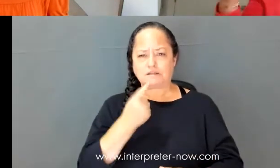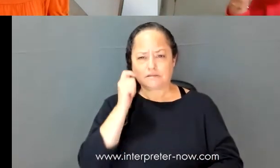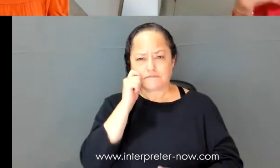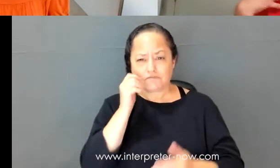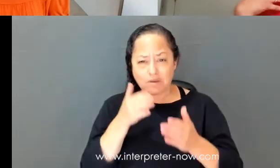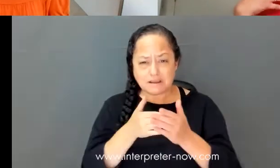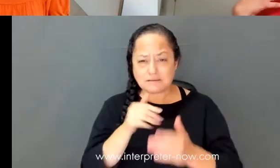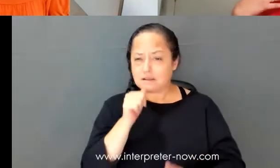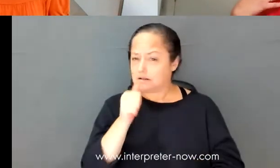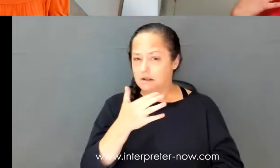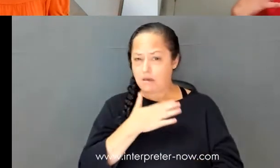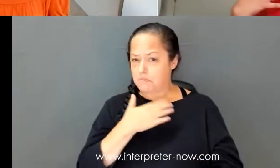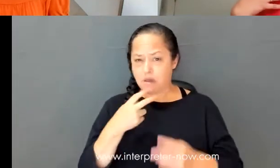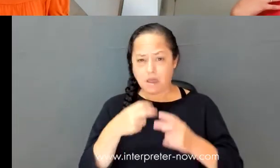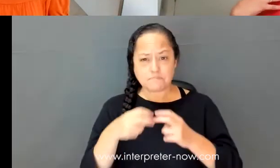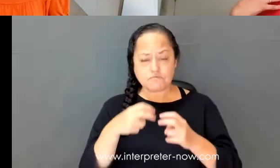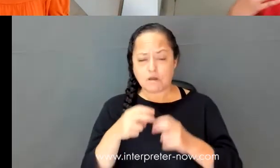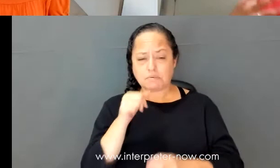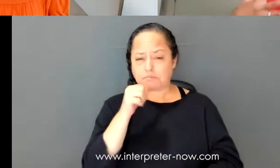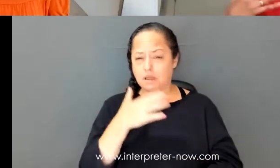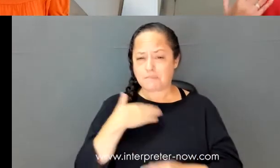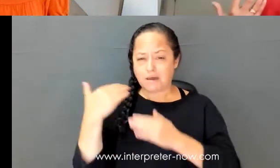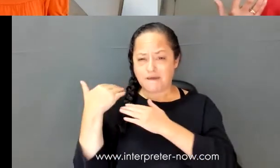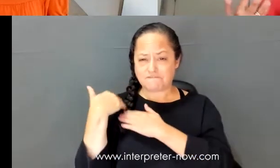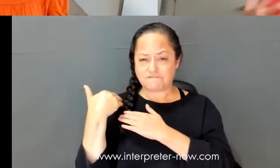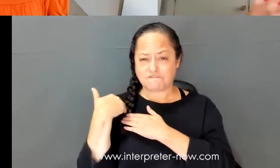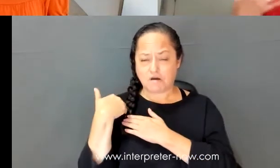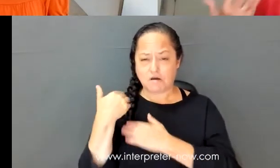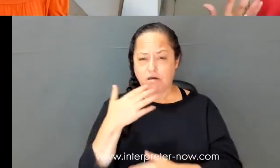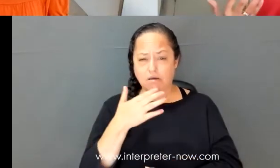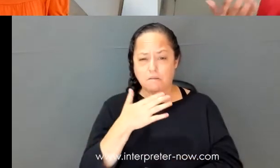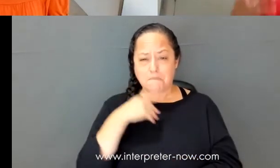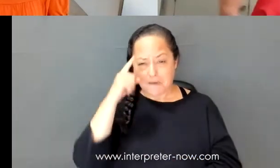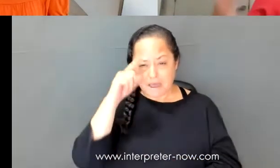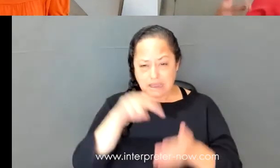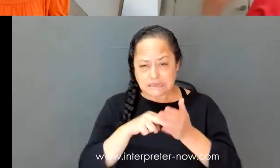not my problem, and it's not my fault to fix. My intention matters more."